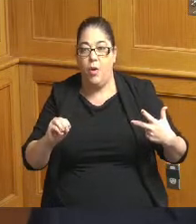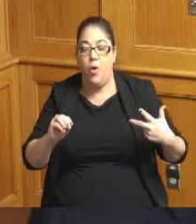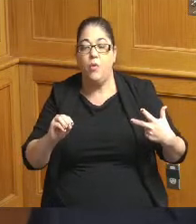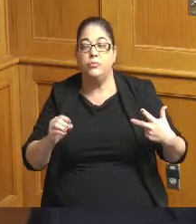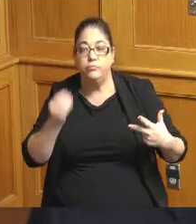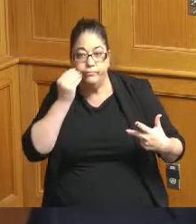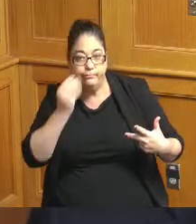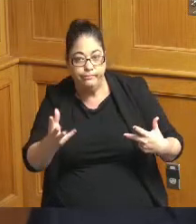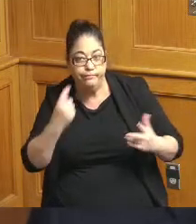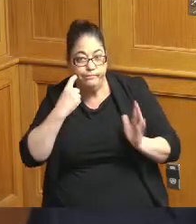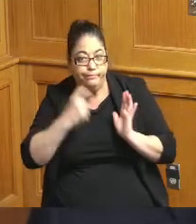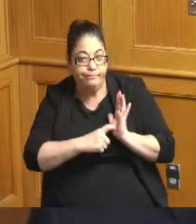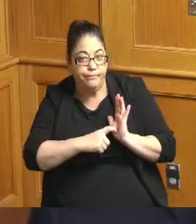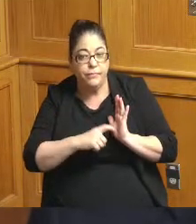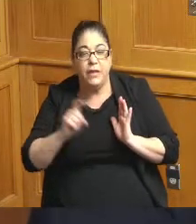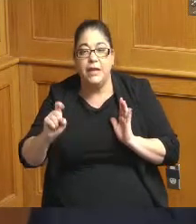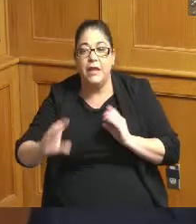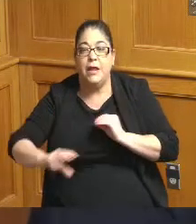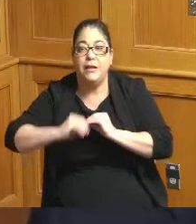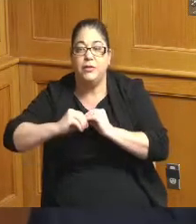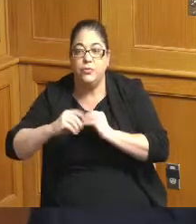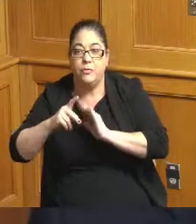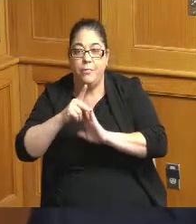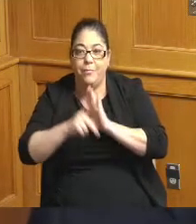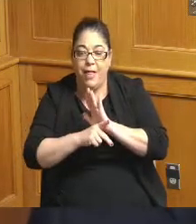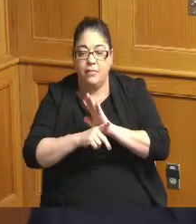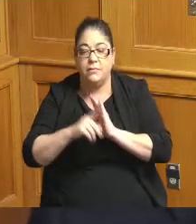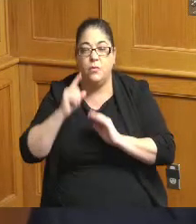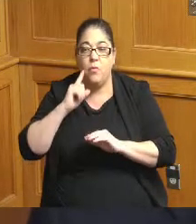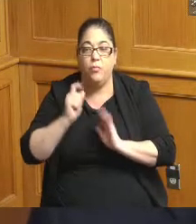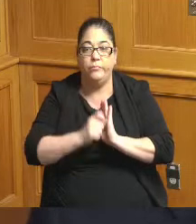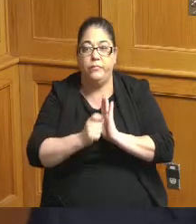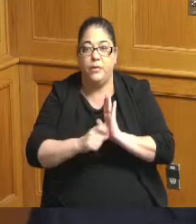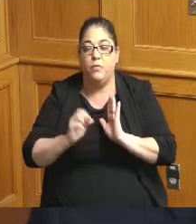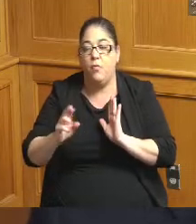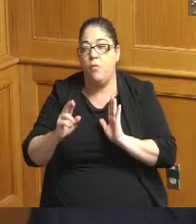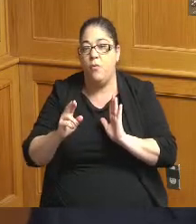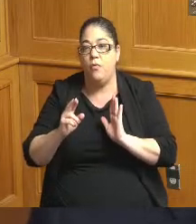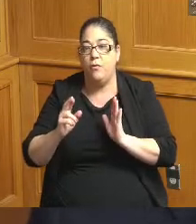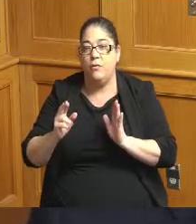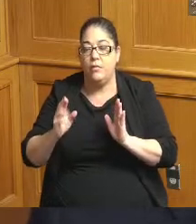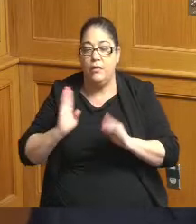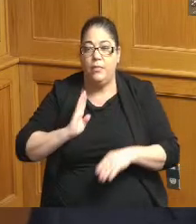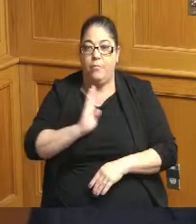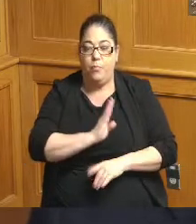recognize that we need some additional policy guidance from the collective board on this so